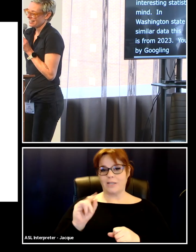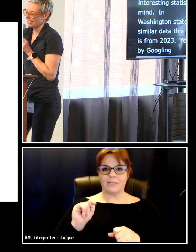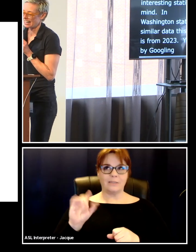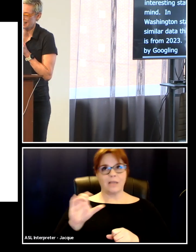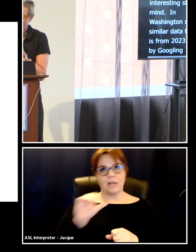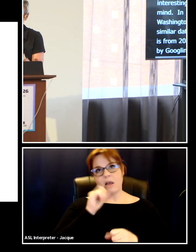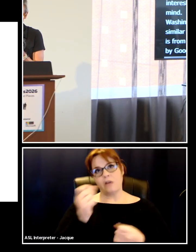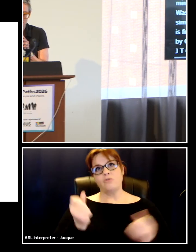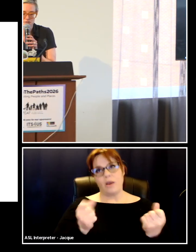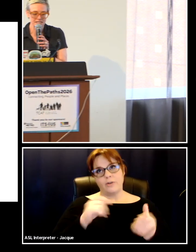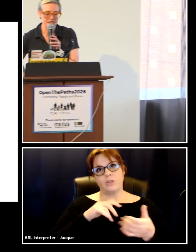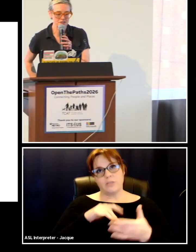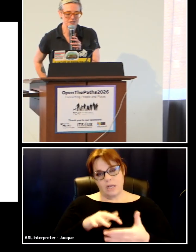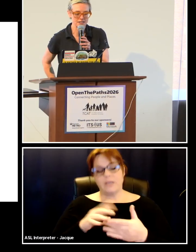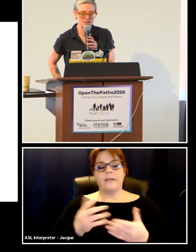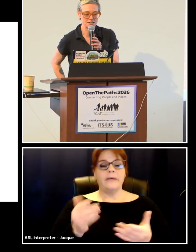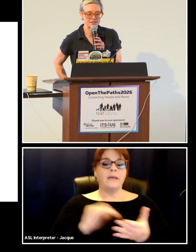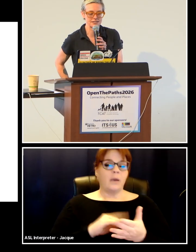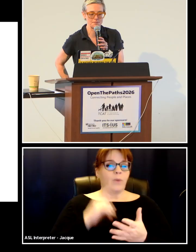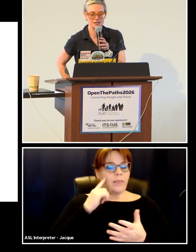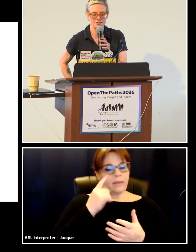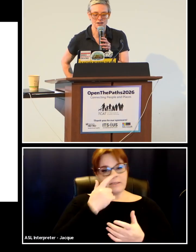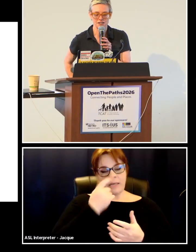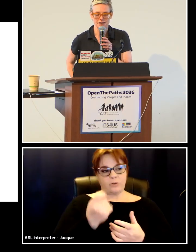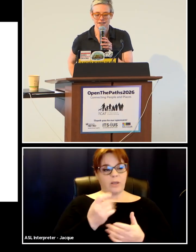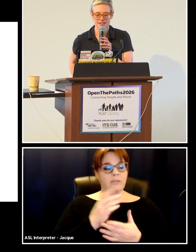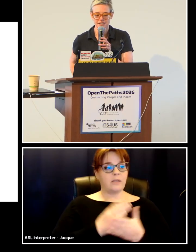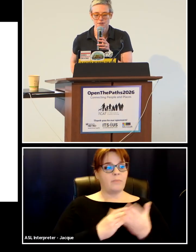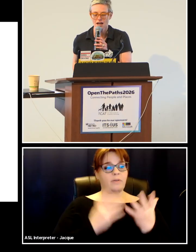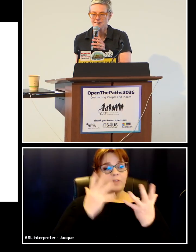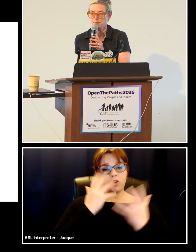Uh again, I think what's really interesting to notice is some of the darker areas with higher